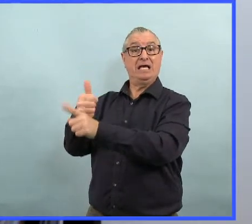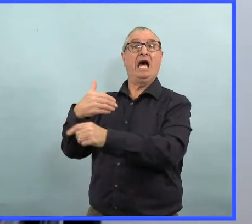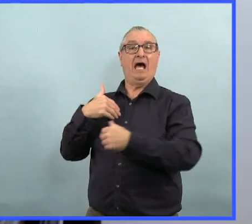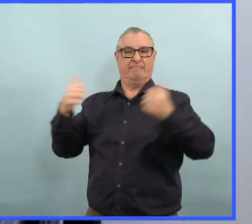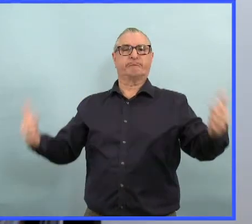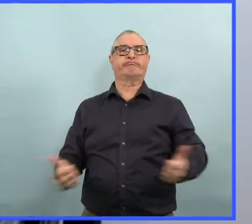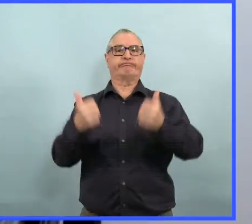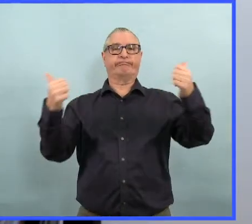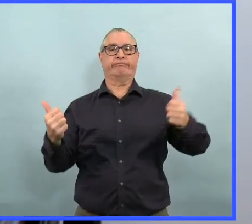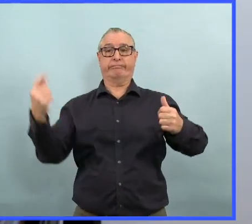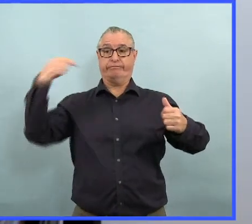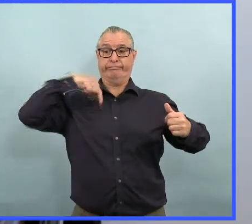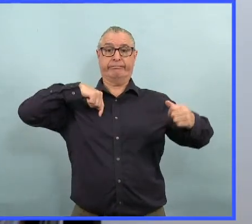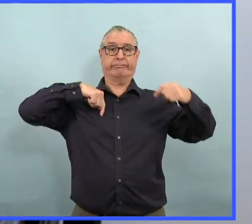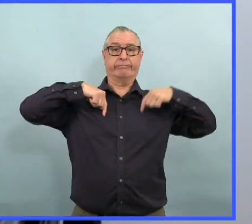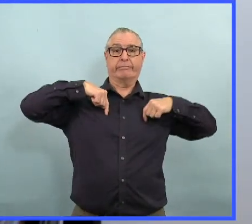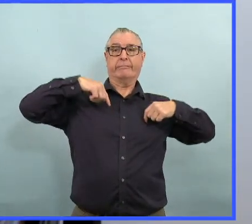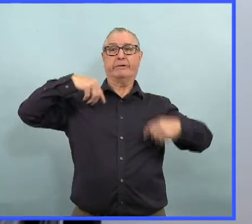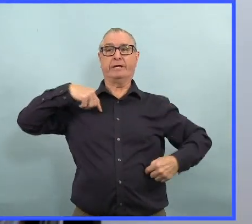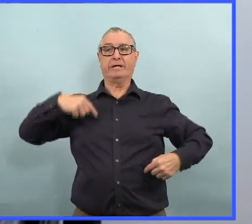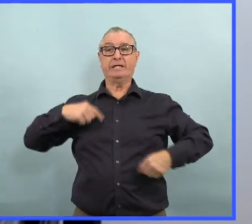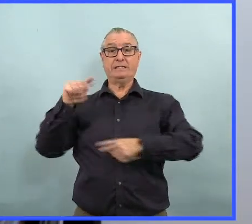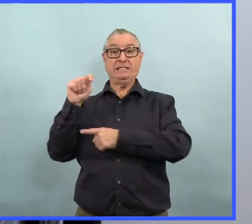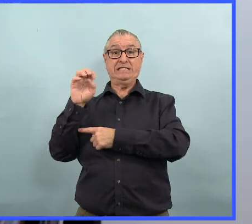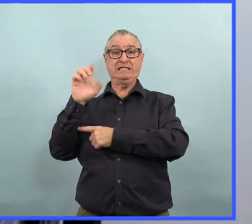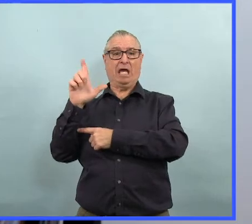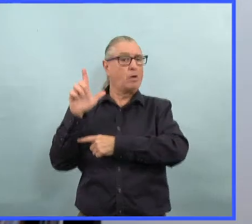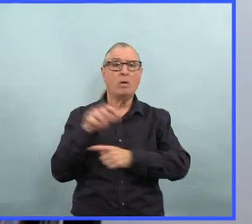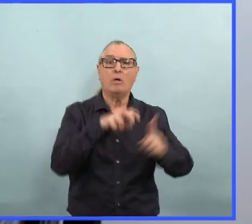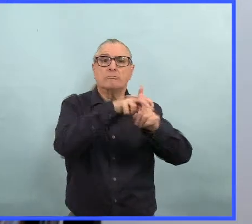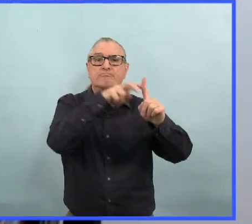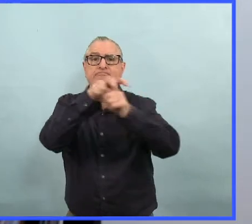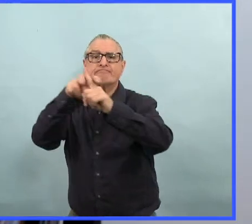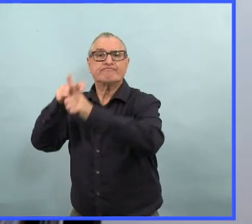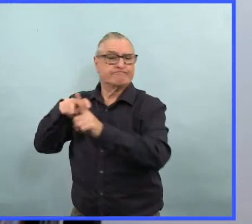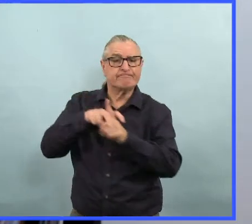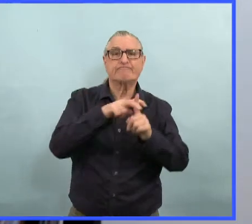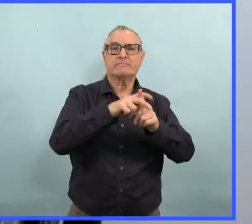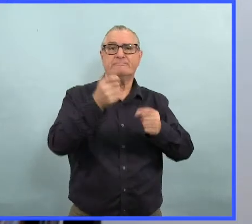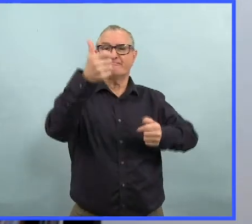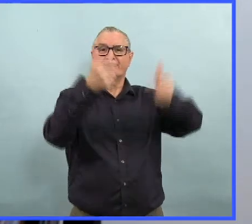who end up in the hospital so the most likely would be that future variants it would continue